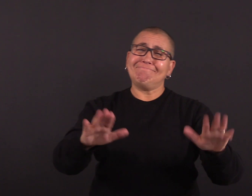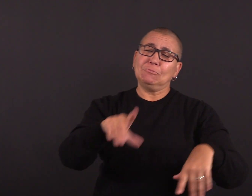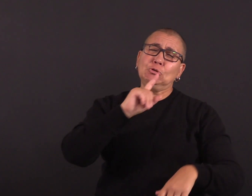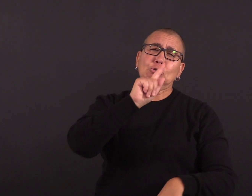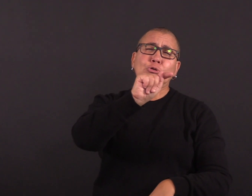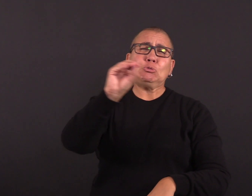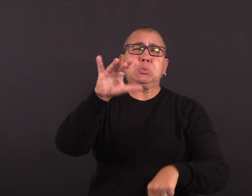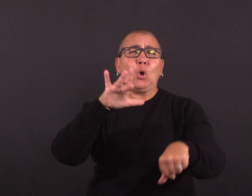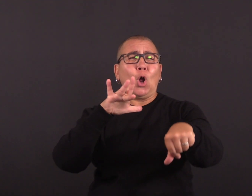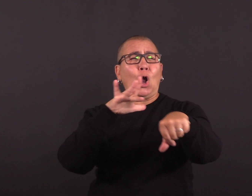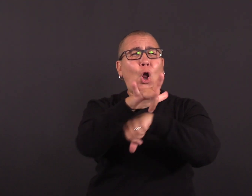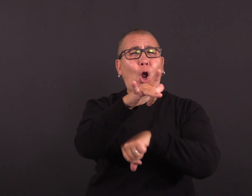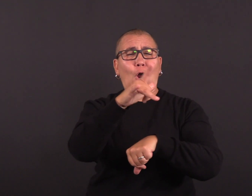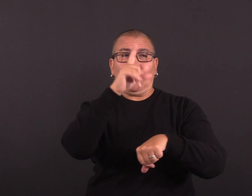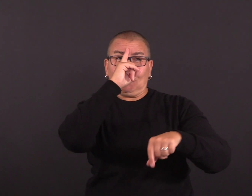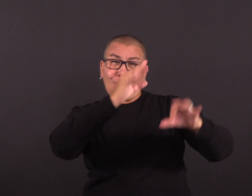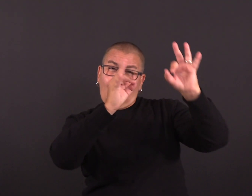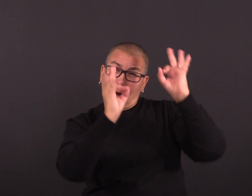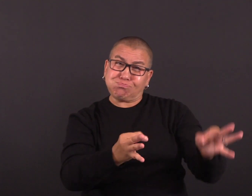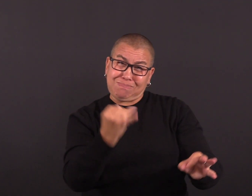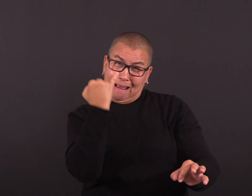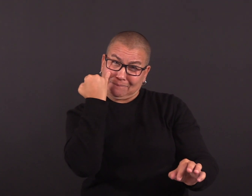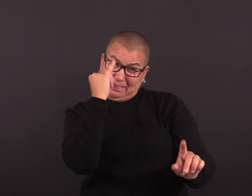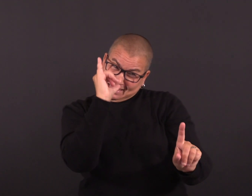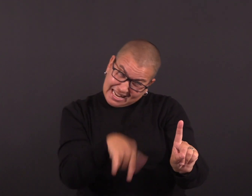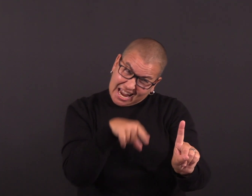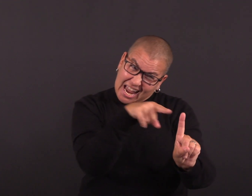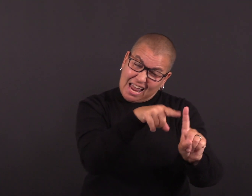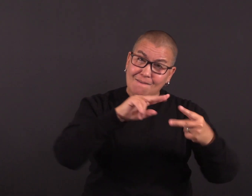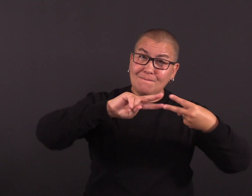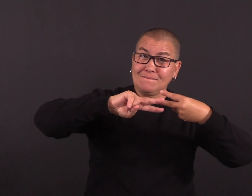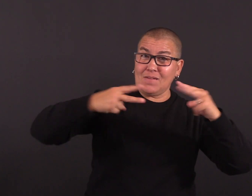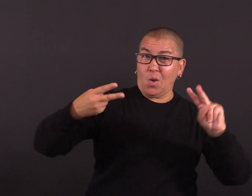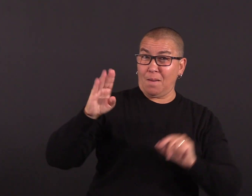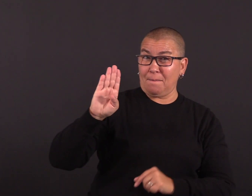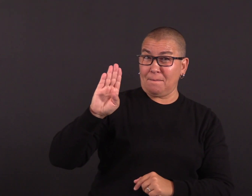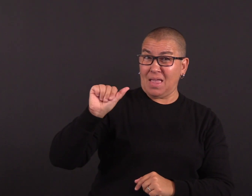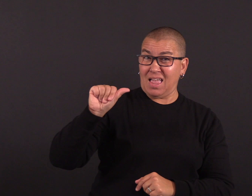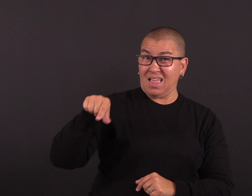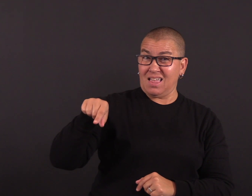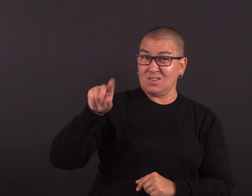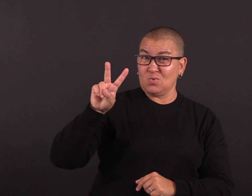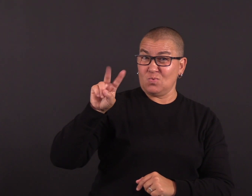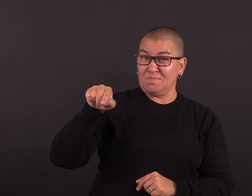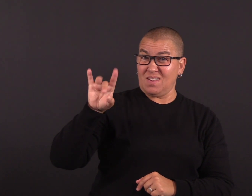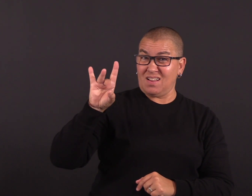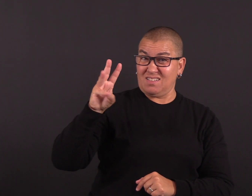In recent months, COVID-19 symptoms appear to have remained largely the same as they have